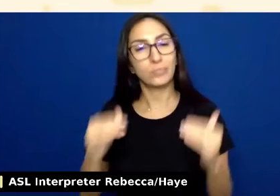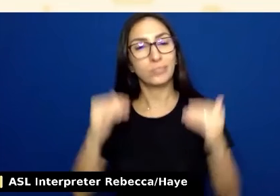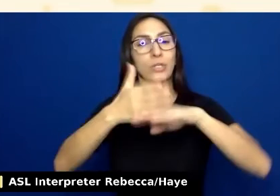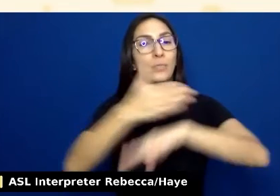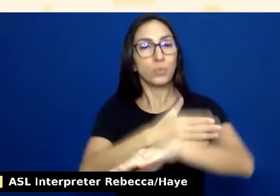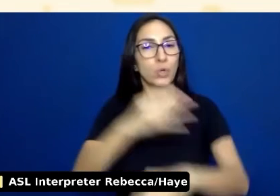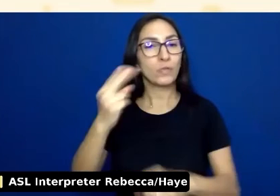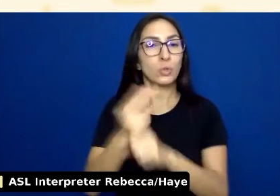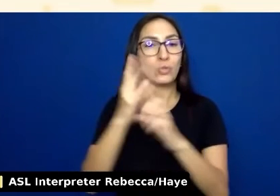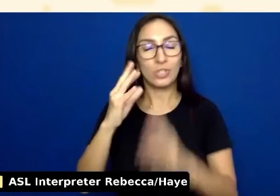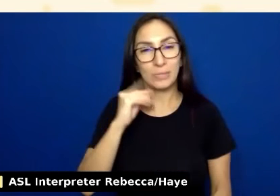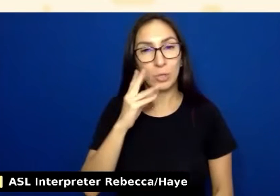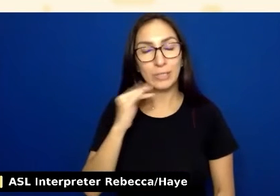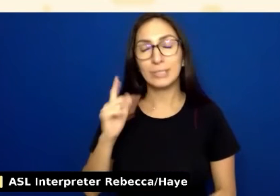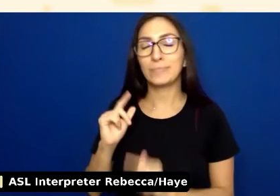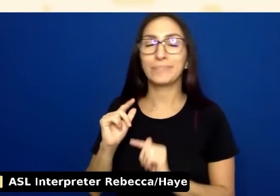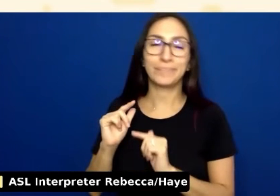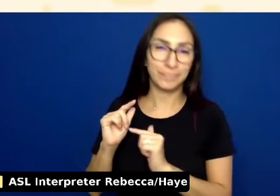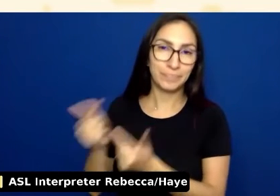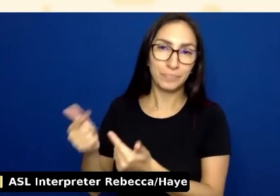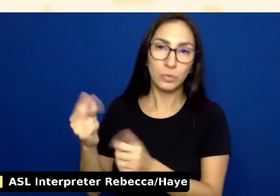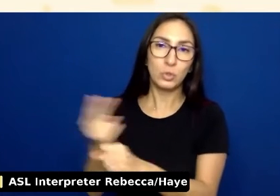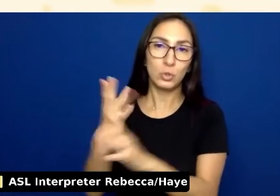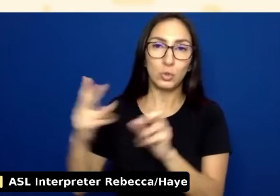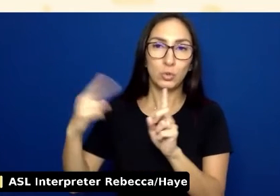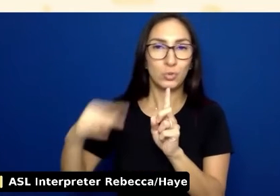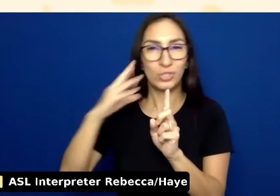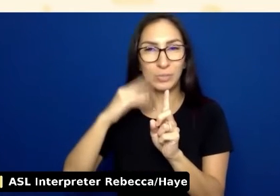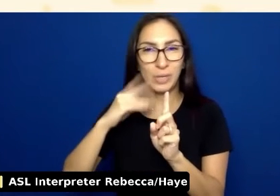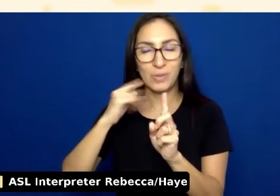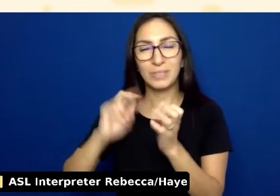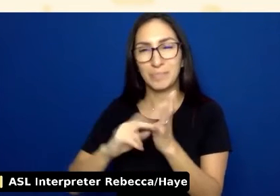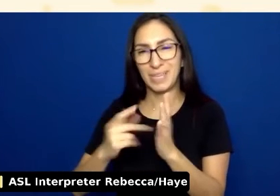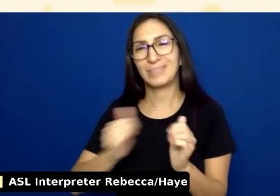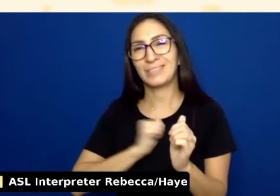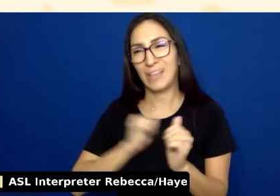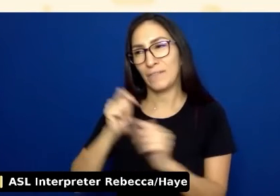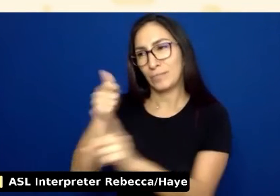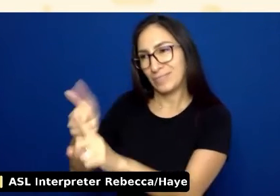Here, I'm going to talk about ANDI, accessible name and description inspection tool.